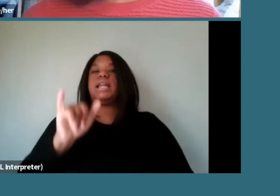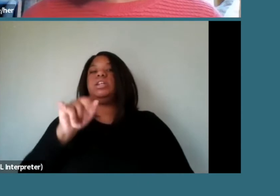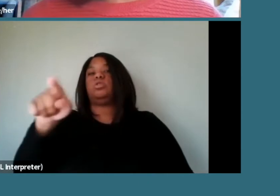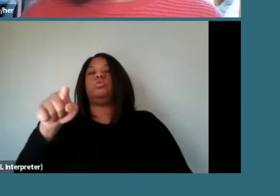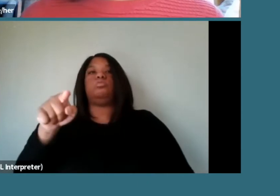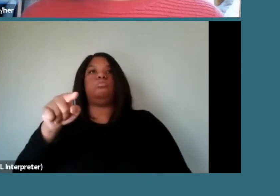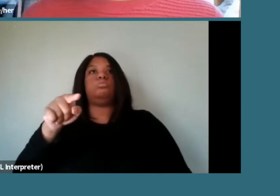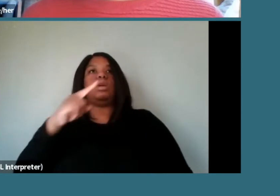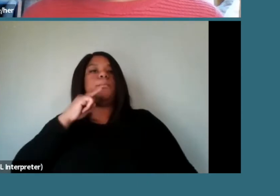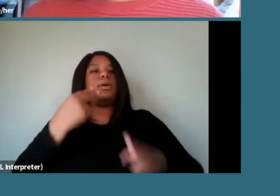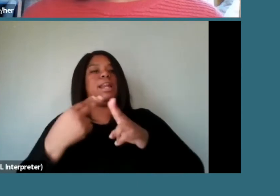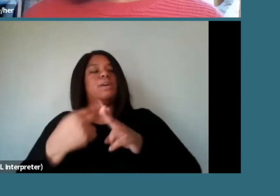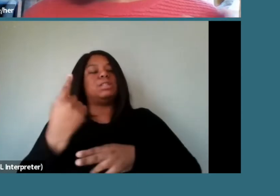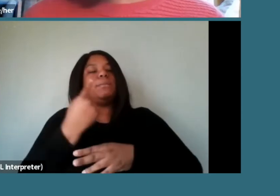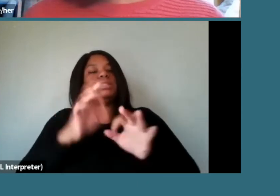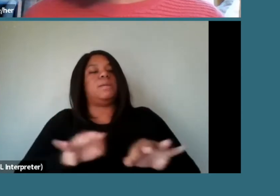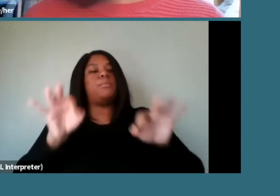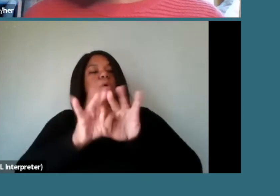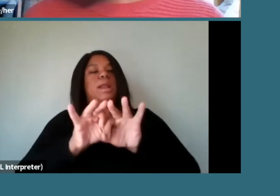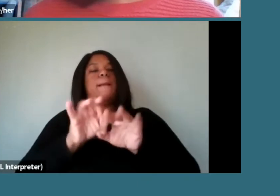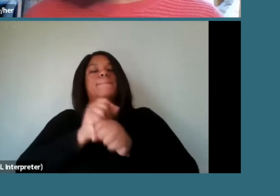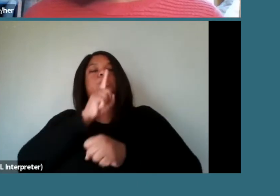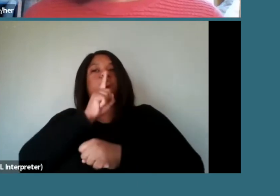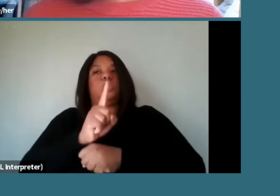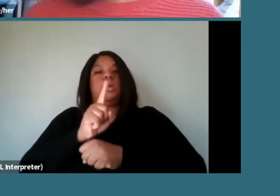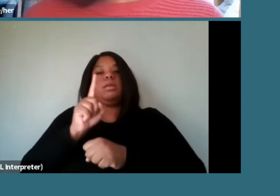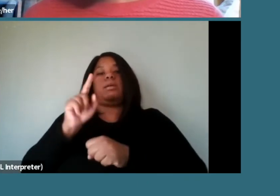important to make sure the person is comfortable having that addendum or making